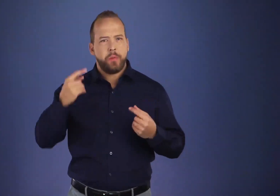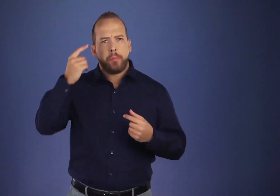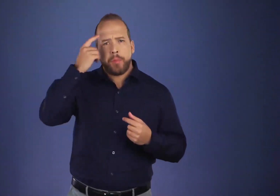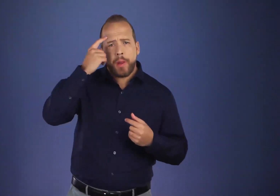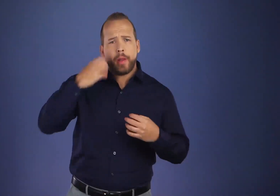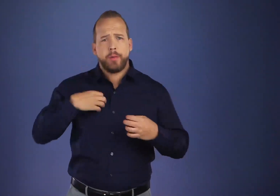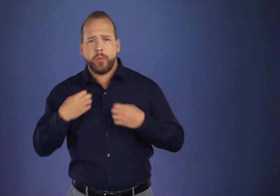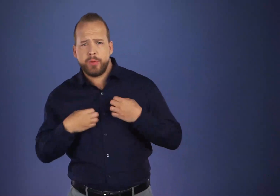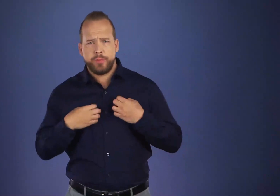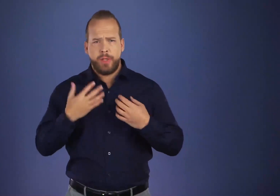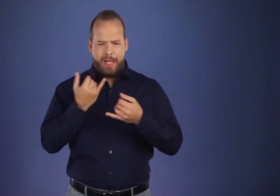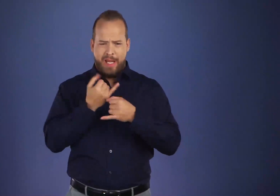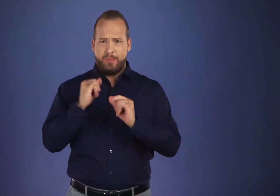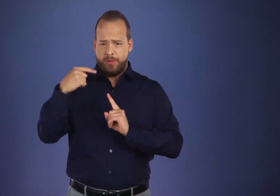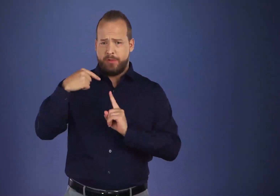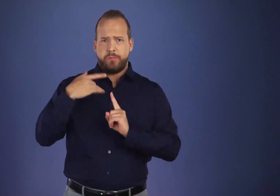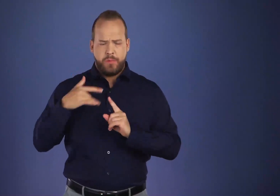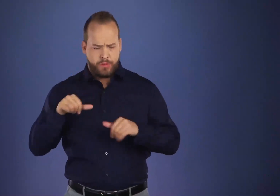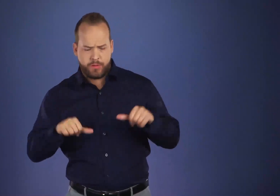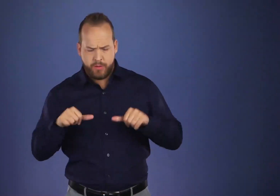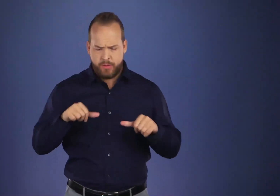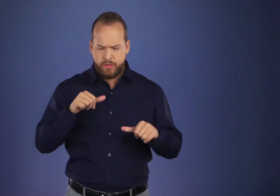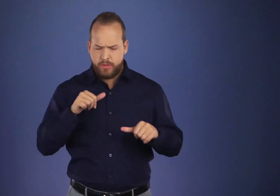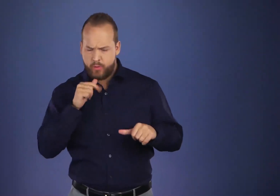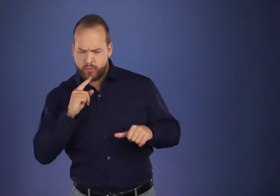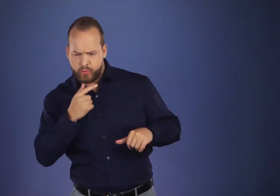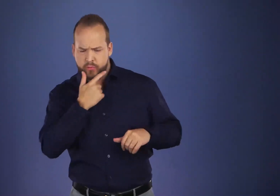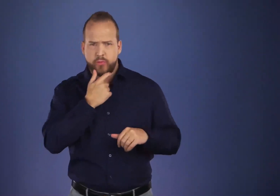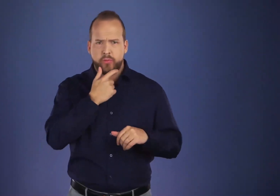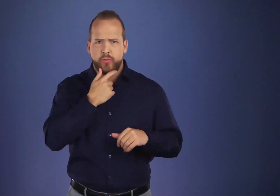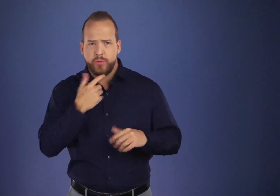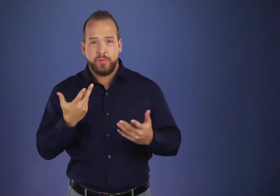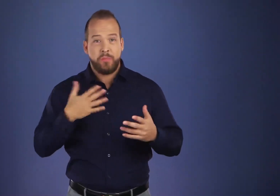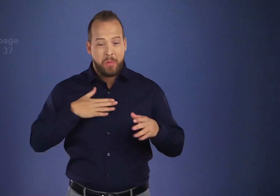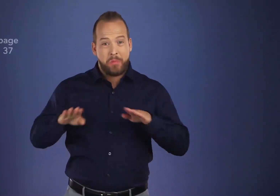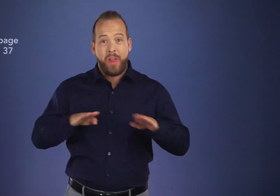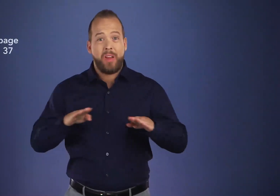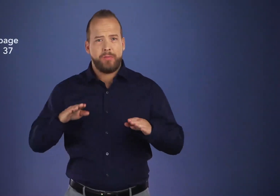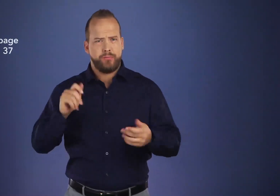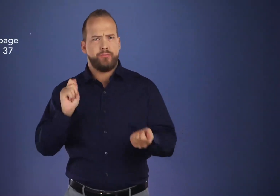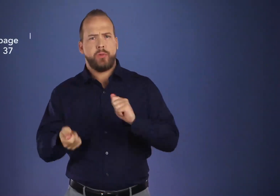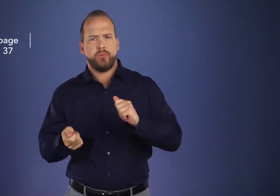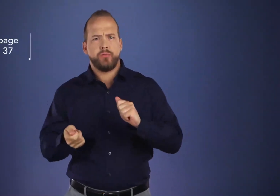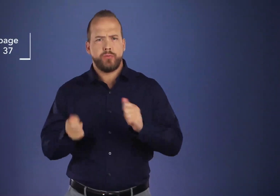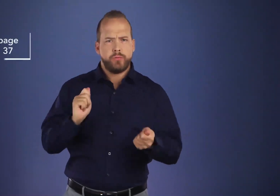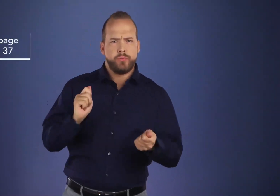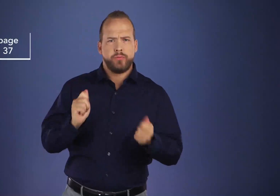But the moment our mental or emotional independence is in question, how differently we behave.